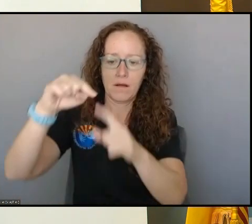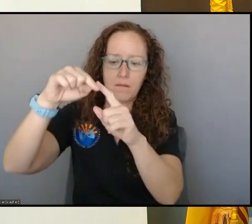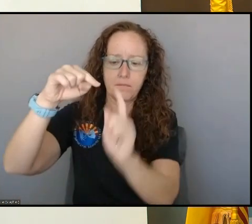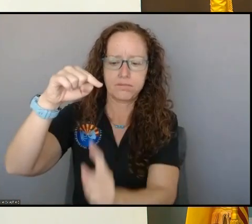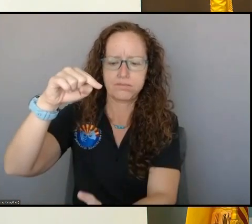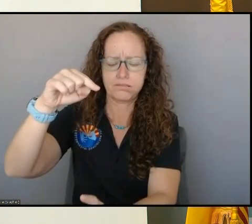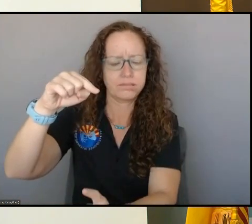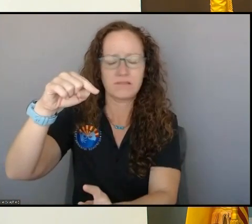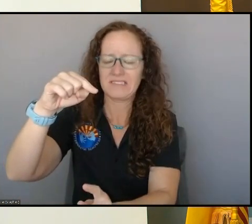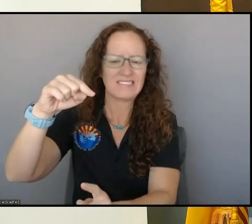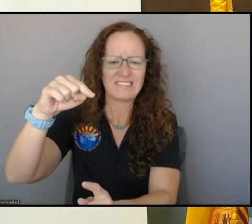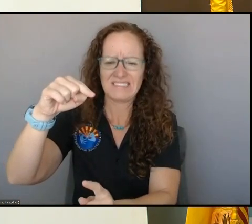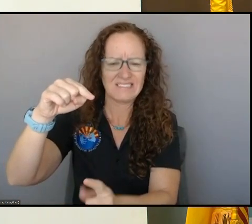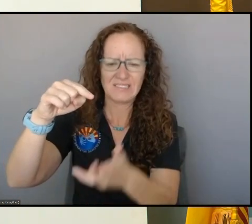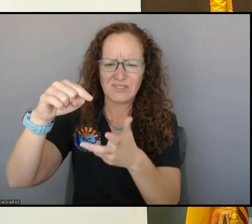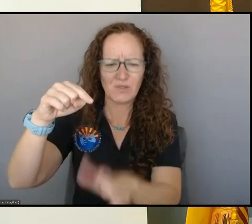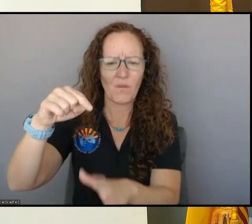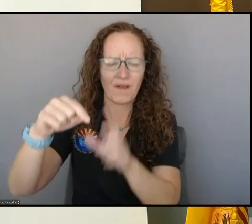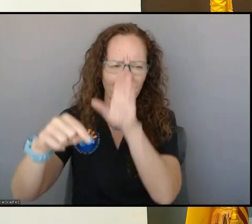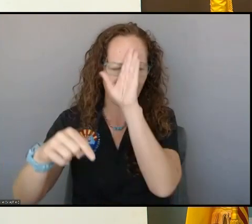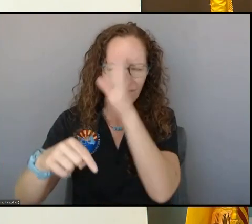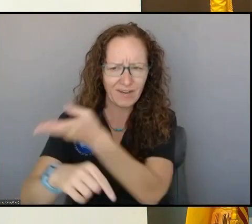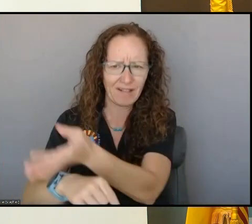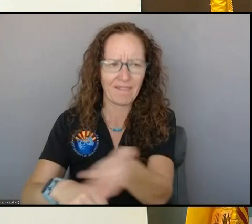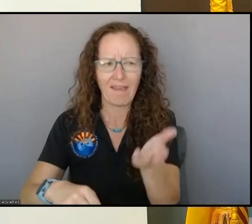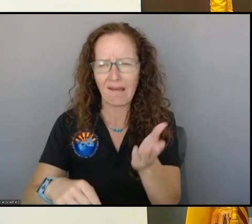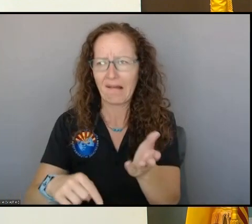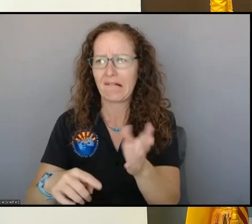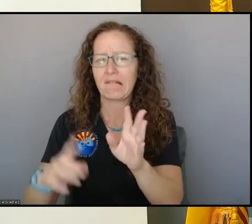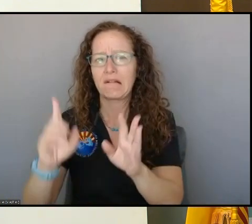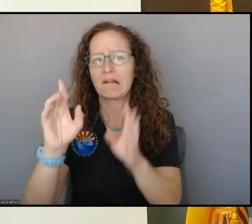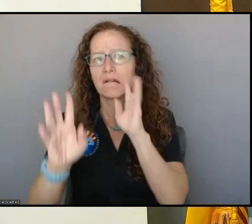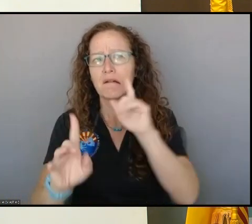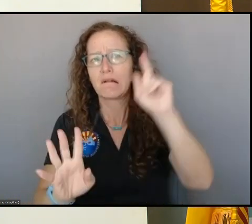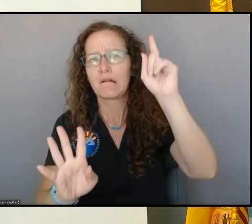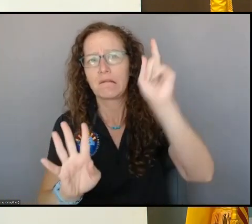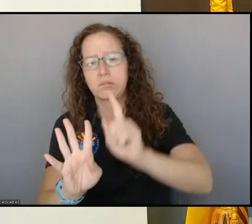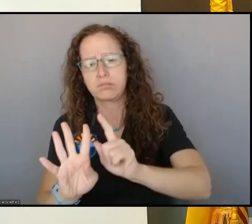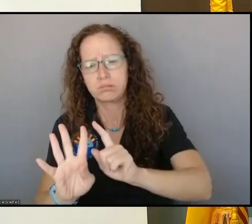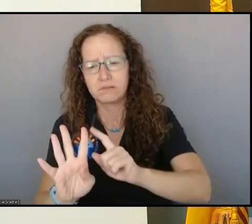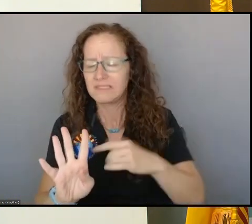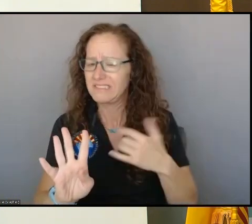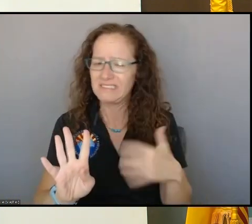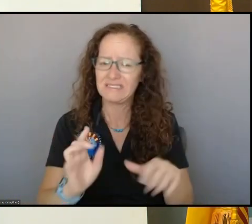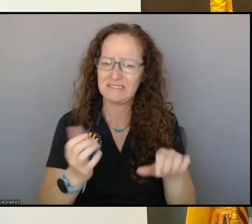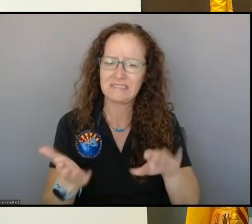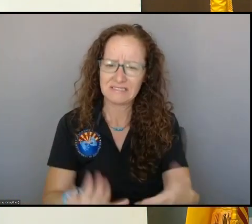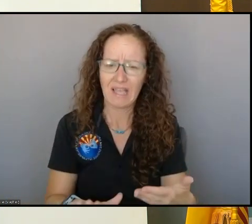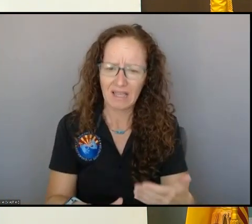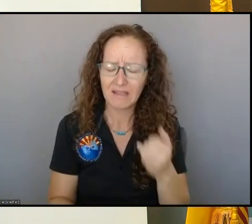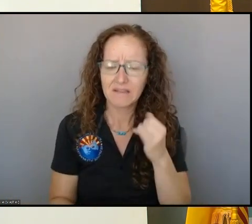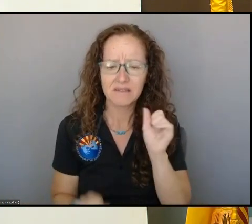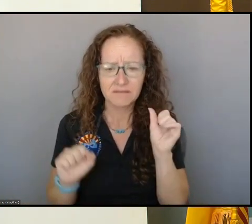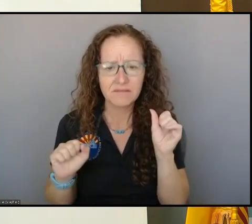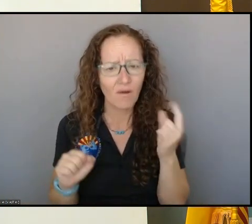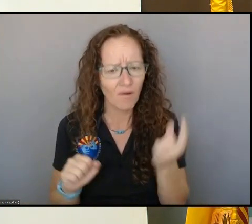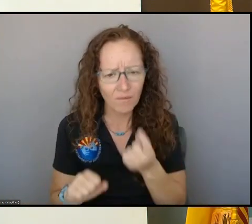field in harm's way. Lightning is always deadly, right? And so if you're out in the field and you're amongst trees, you really